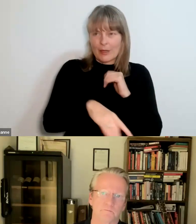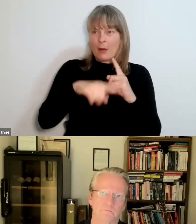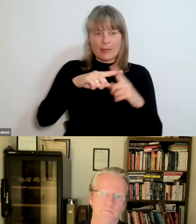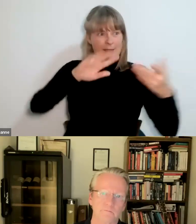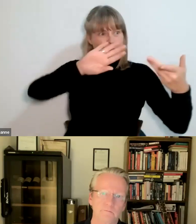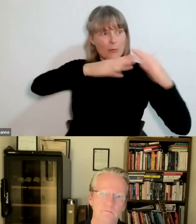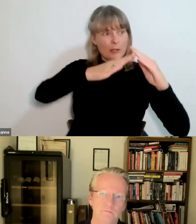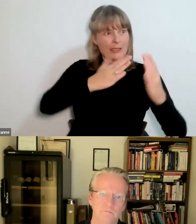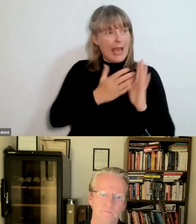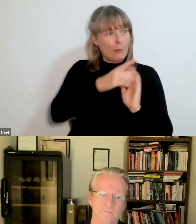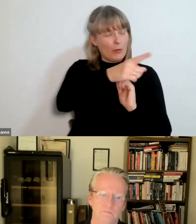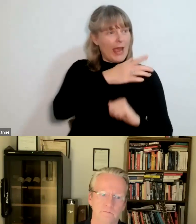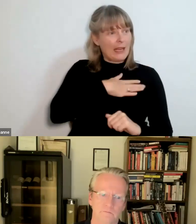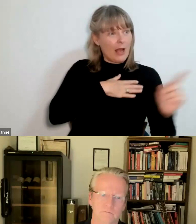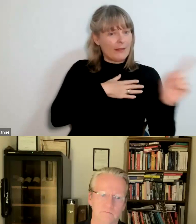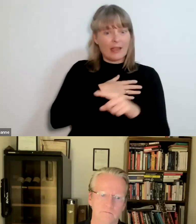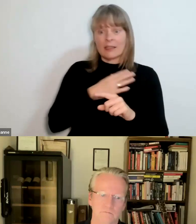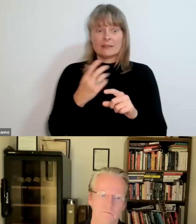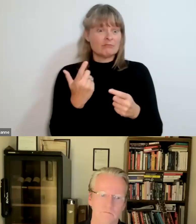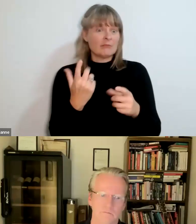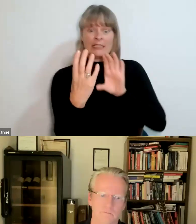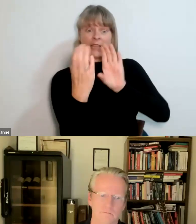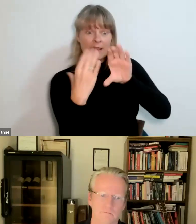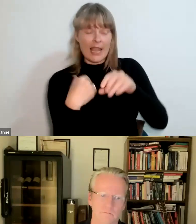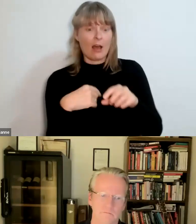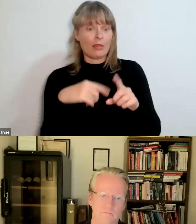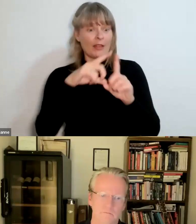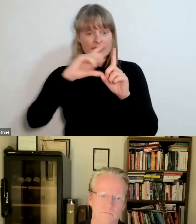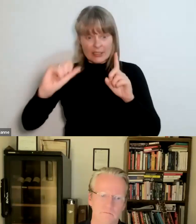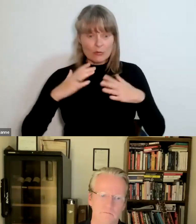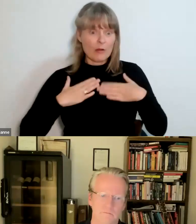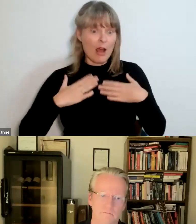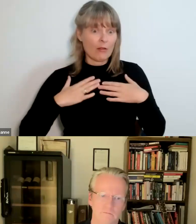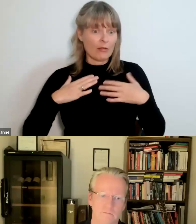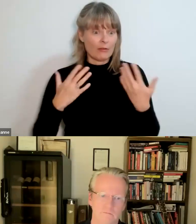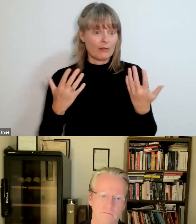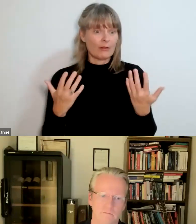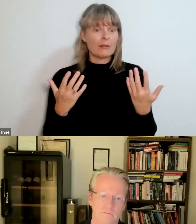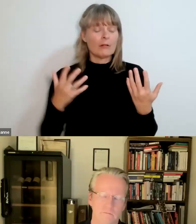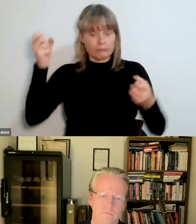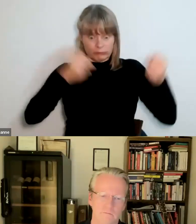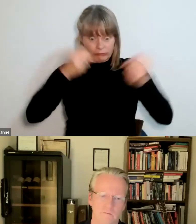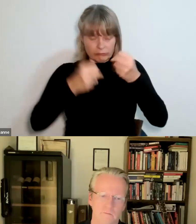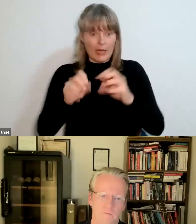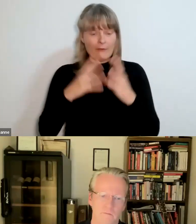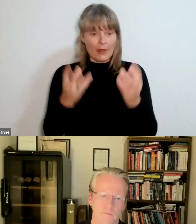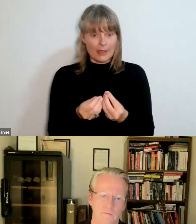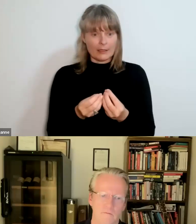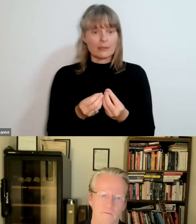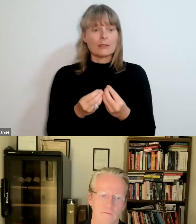They are great principles, thinking about the needs of the children, and bringing together the community and how the community